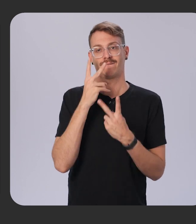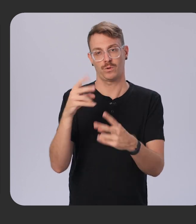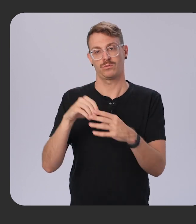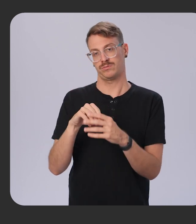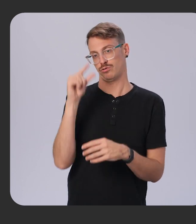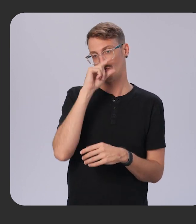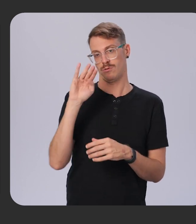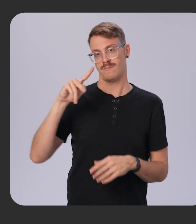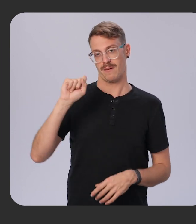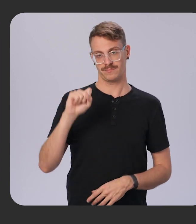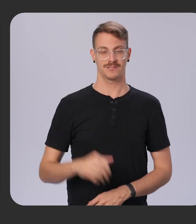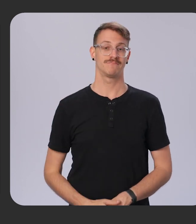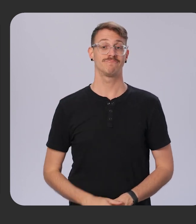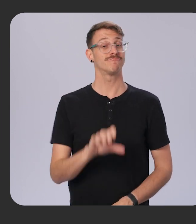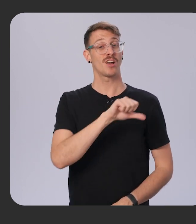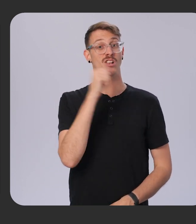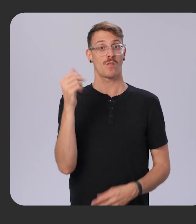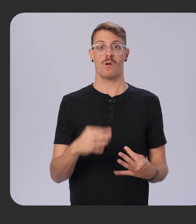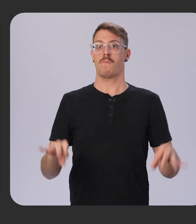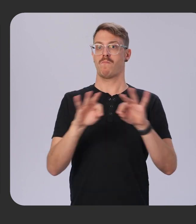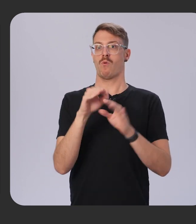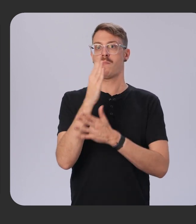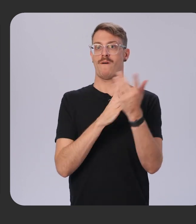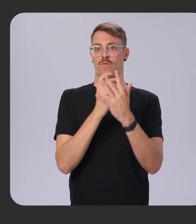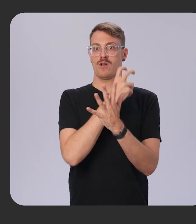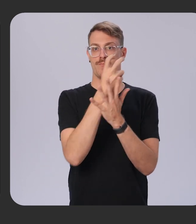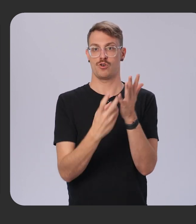Another key part of immersion we've been improving is depth.